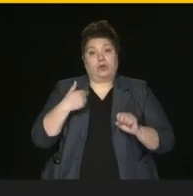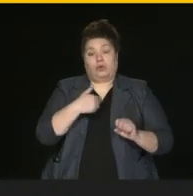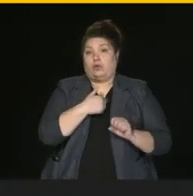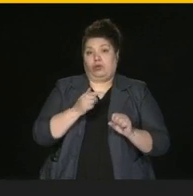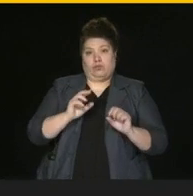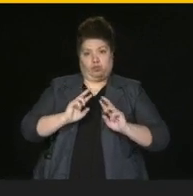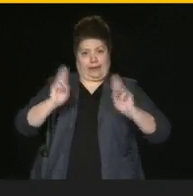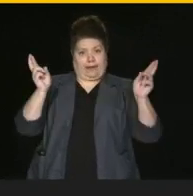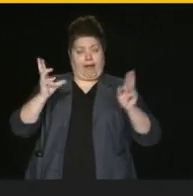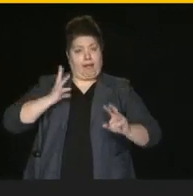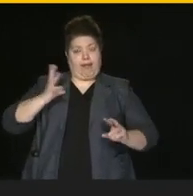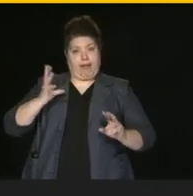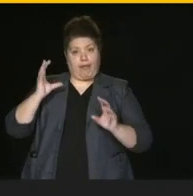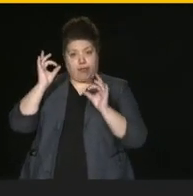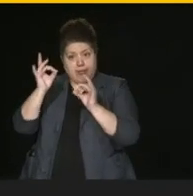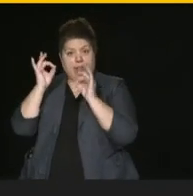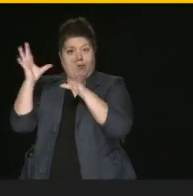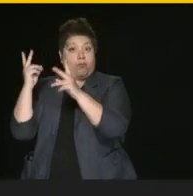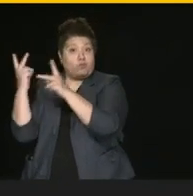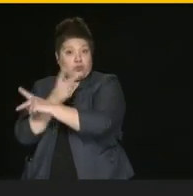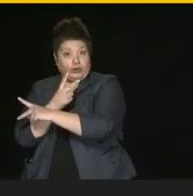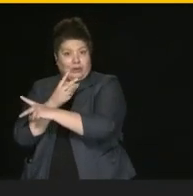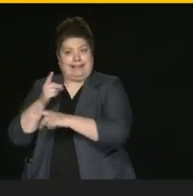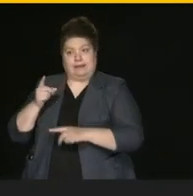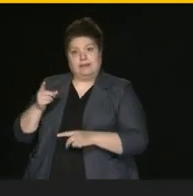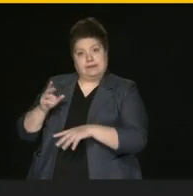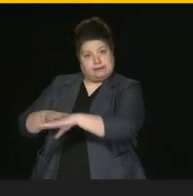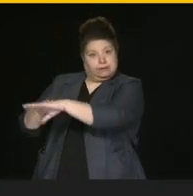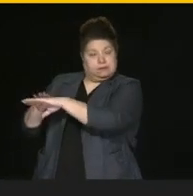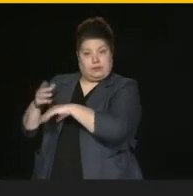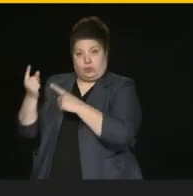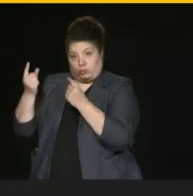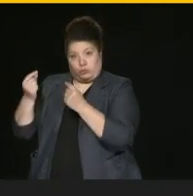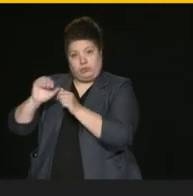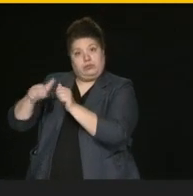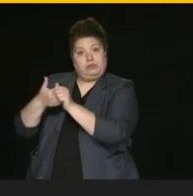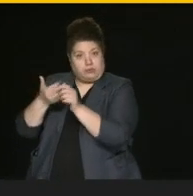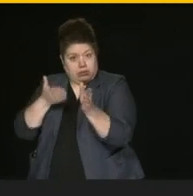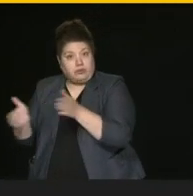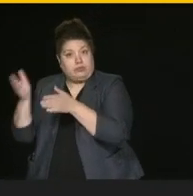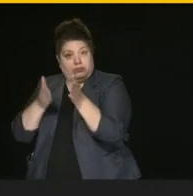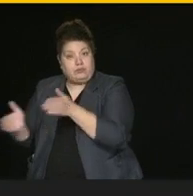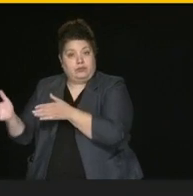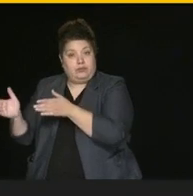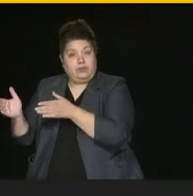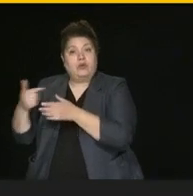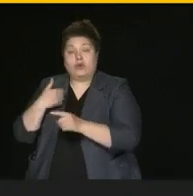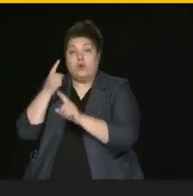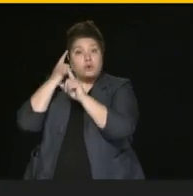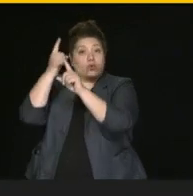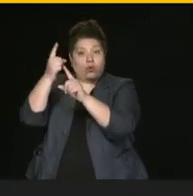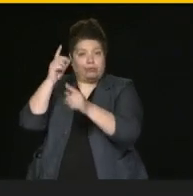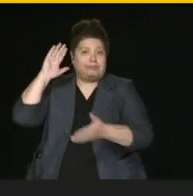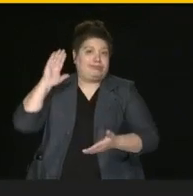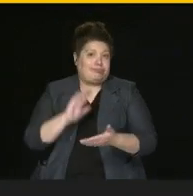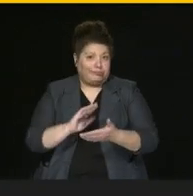QUESTIONS. THAT ALLOWS US TO PREPARE FOR THE WORST CASE AND TO DRIVE